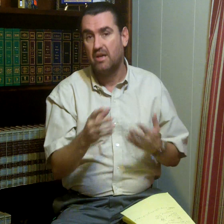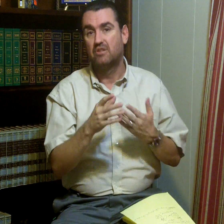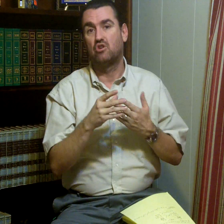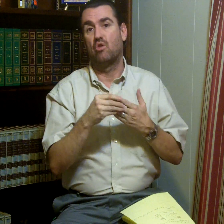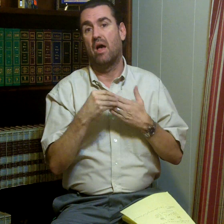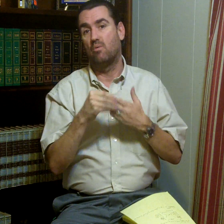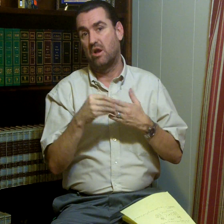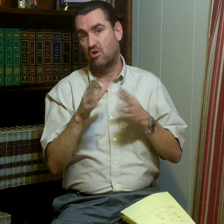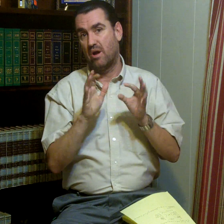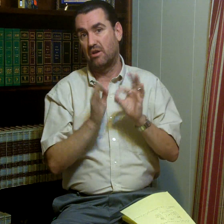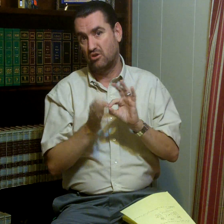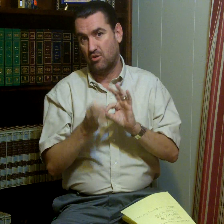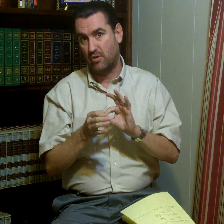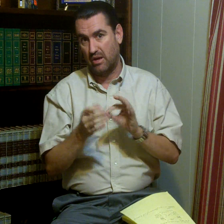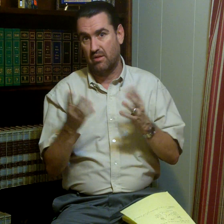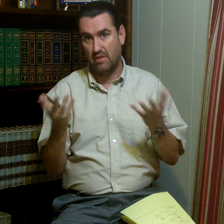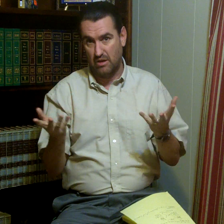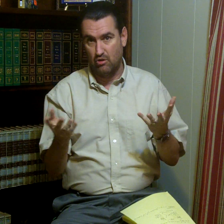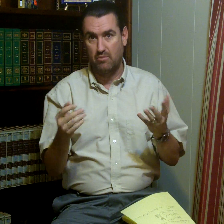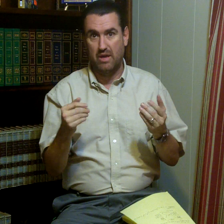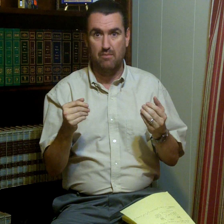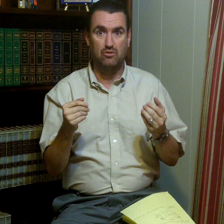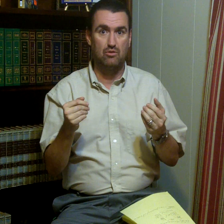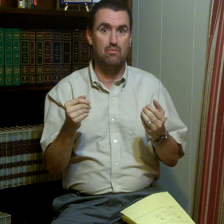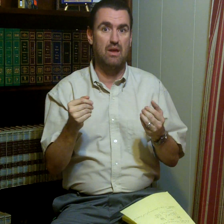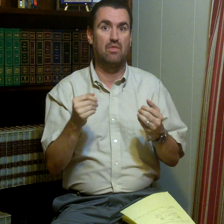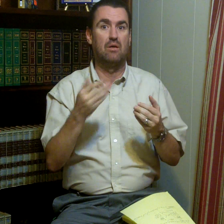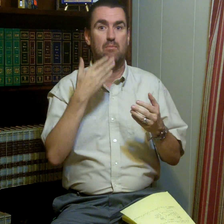so that when you're out interpreting you'll be able to make the